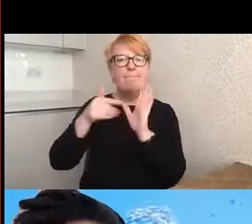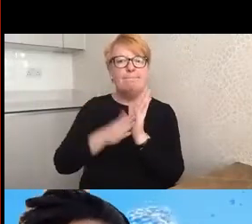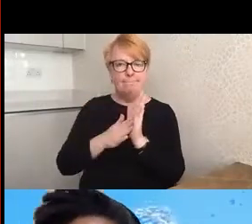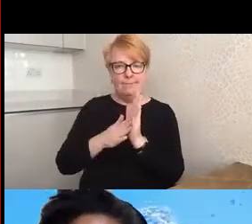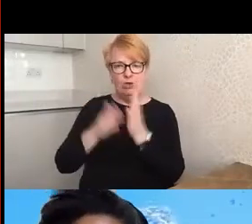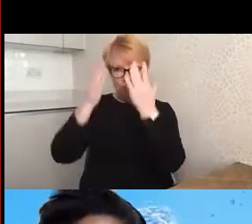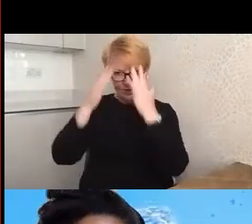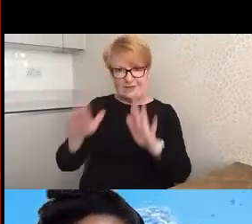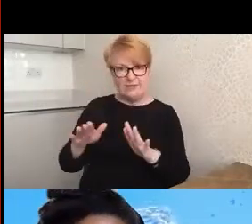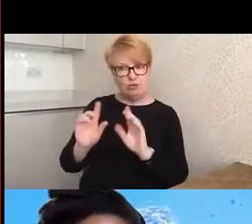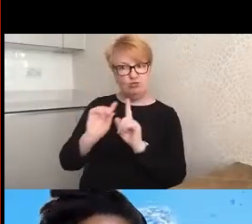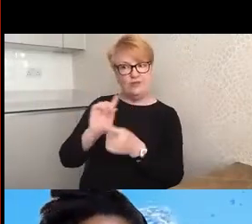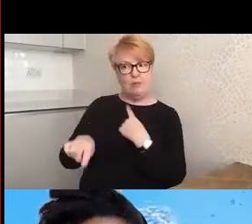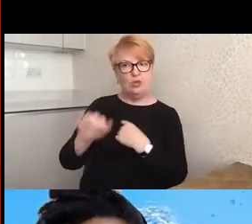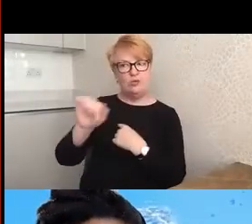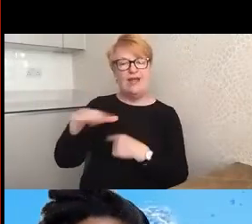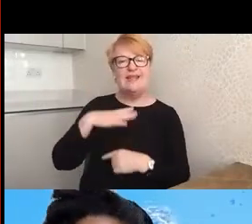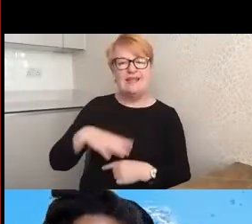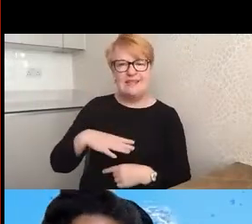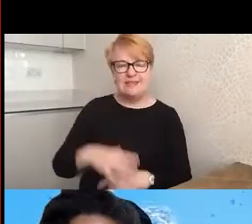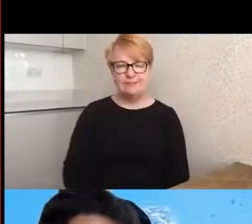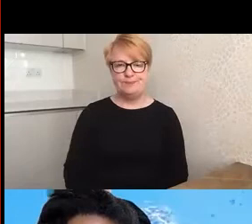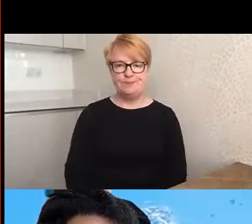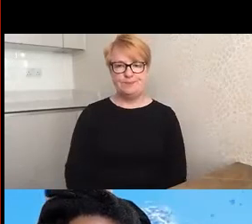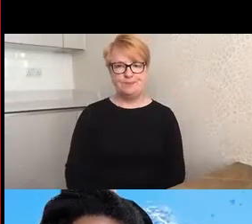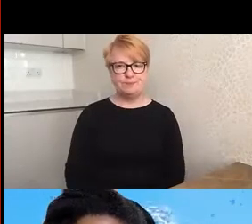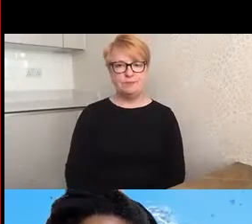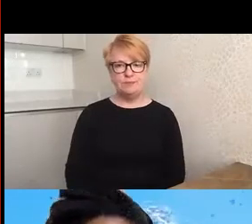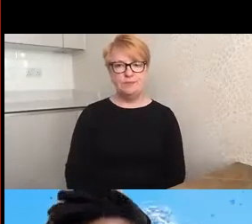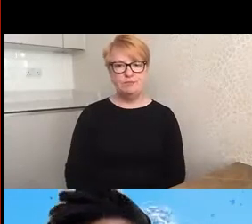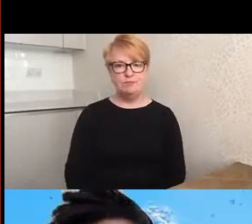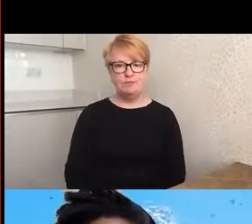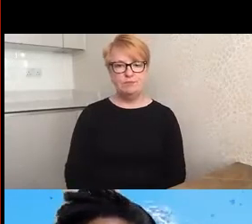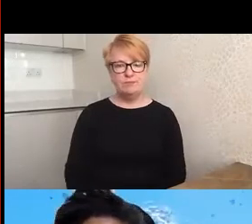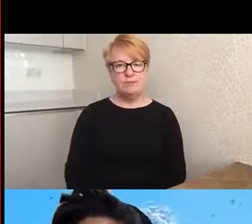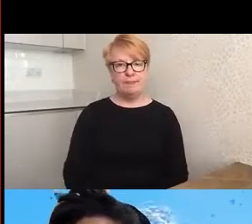We try to make sure to adjust our language and our context;